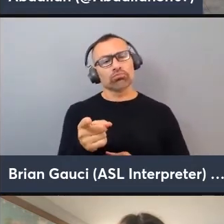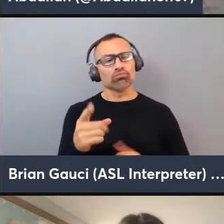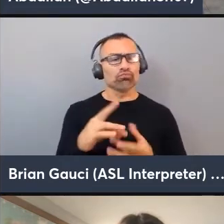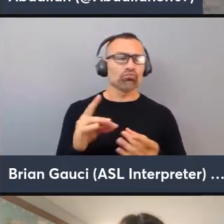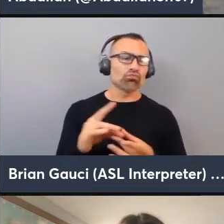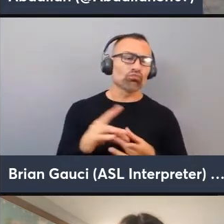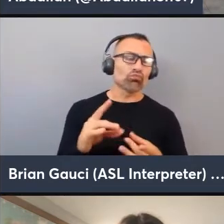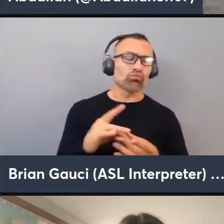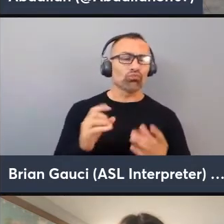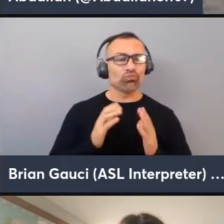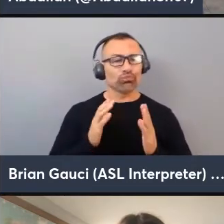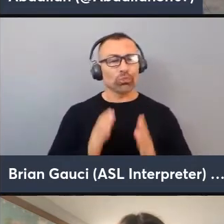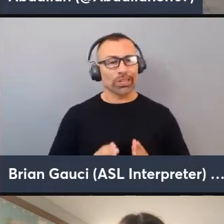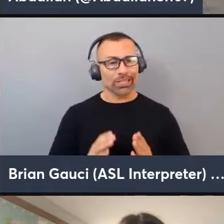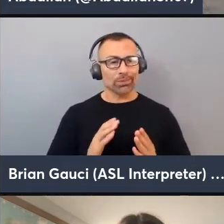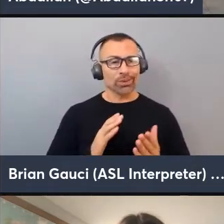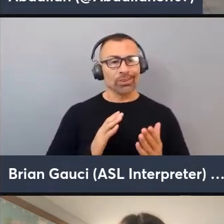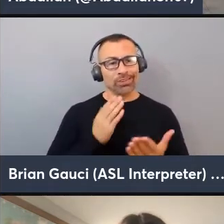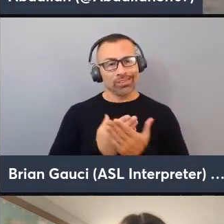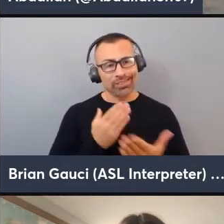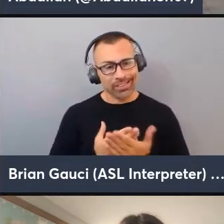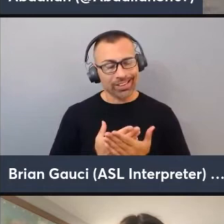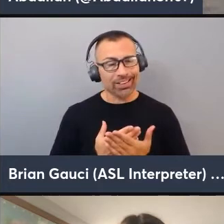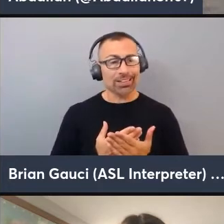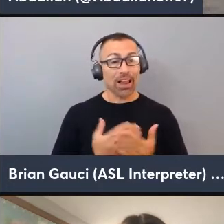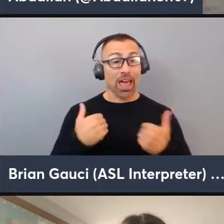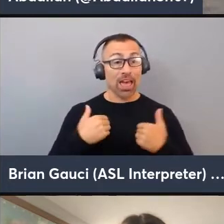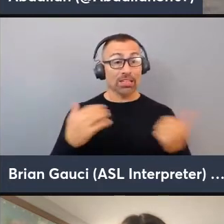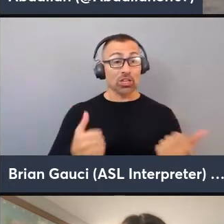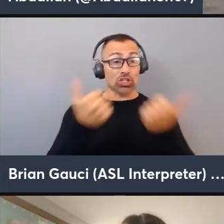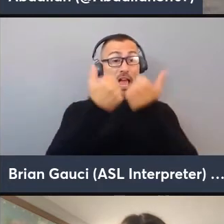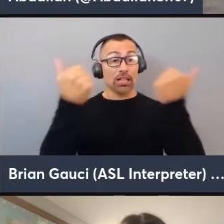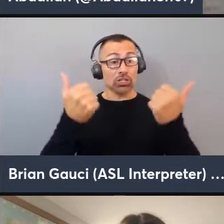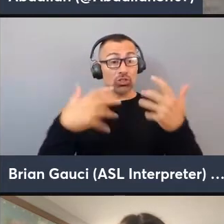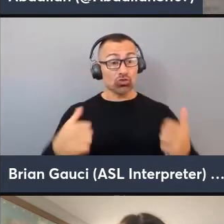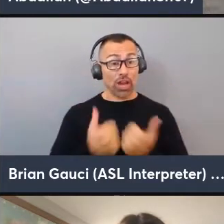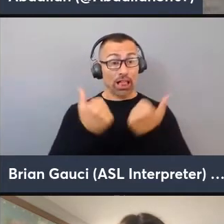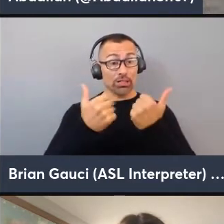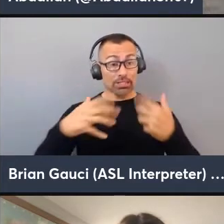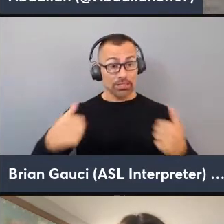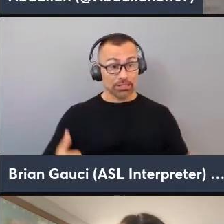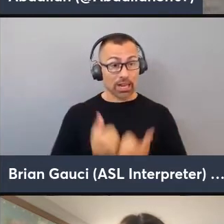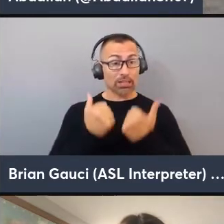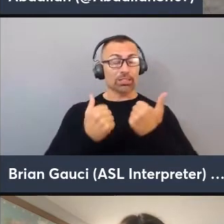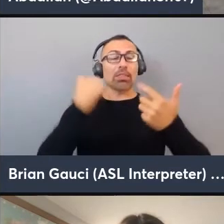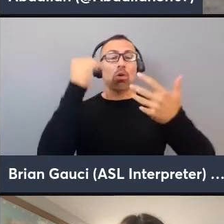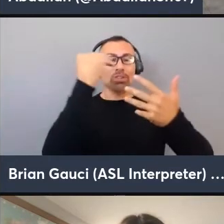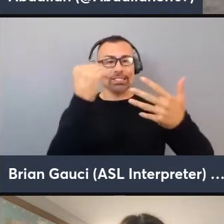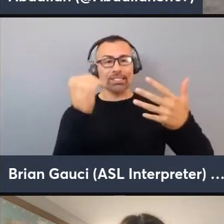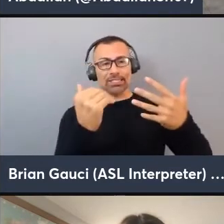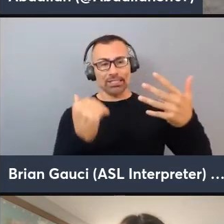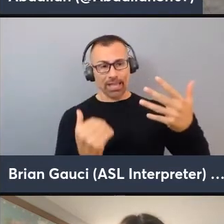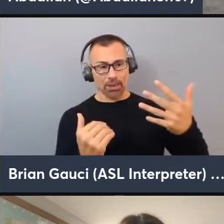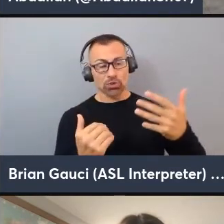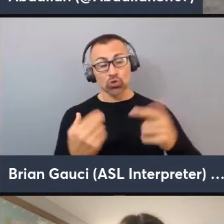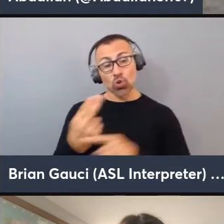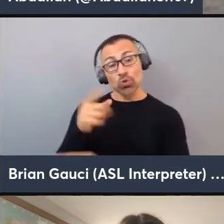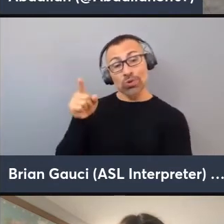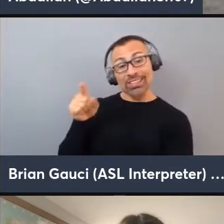the challenges come in the form of steps. So using our authenticator, depending on where the step is, you can actually direct the customer